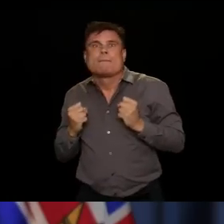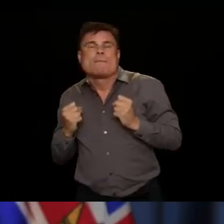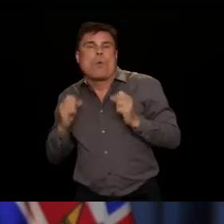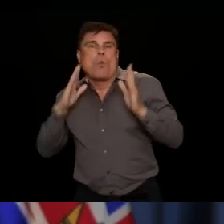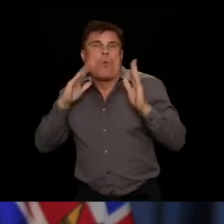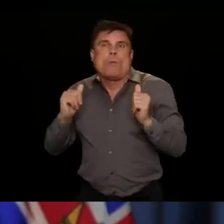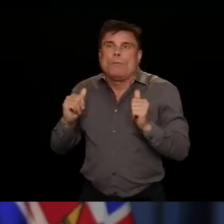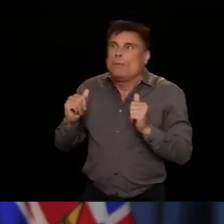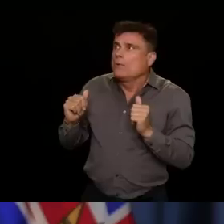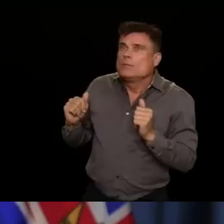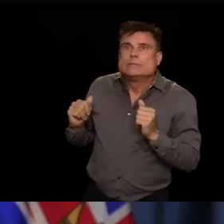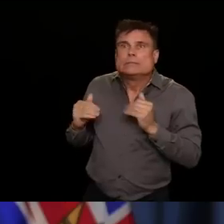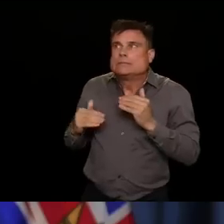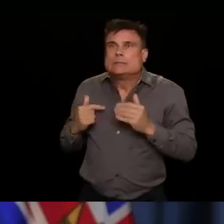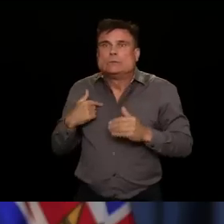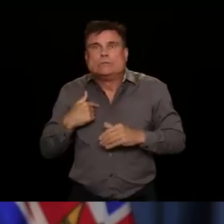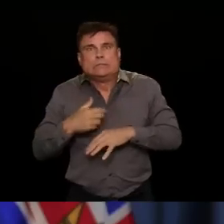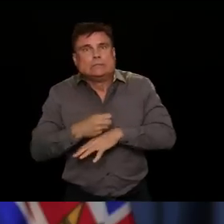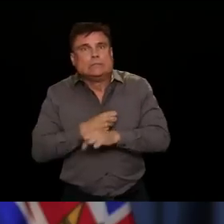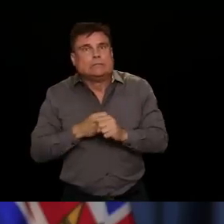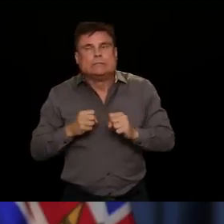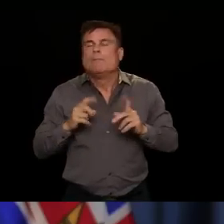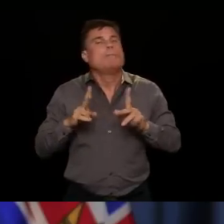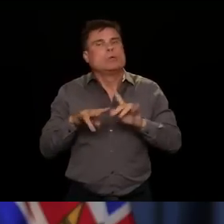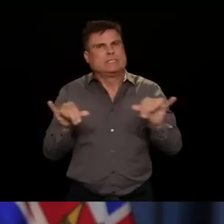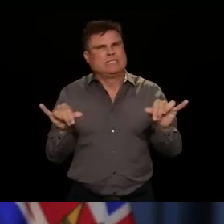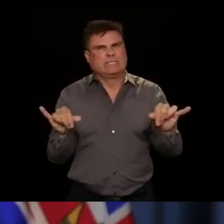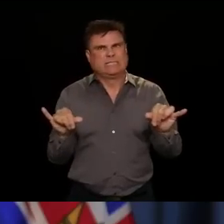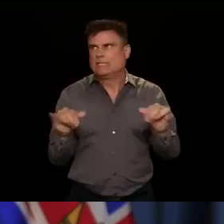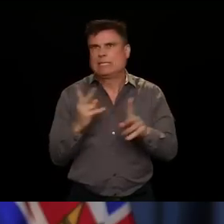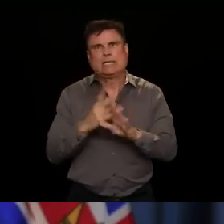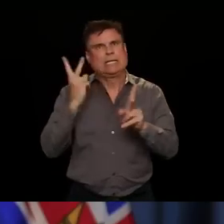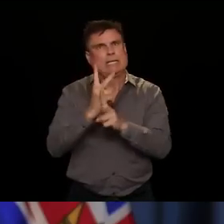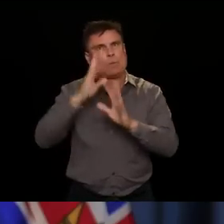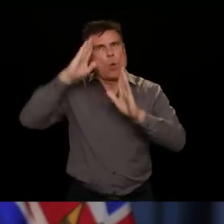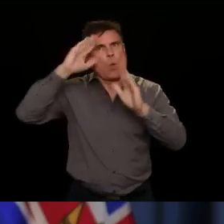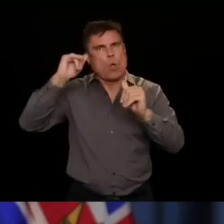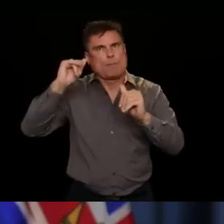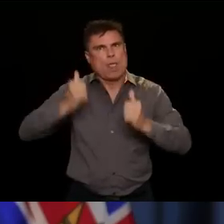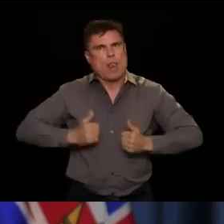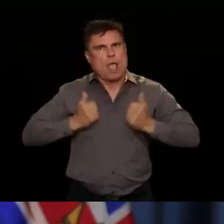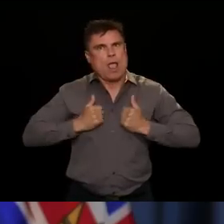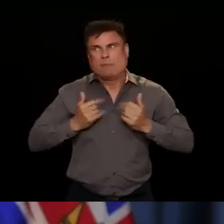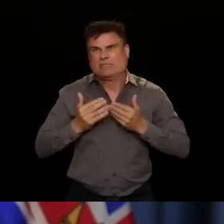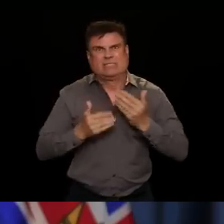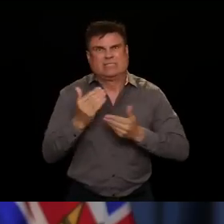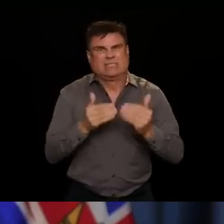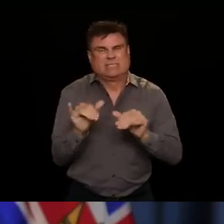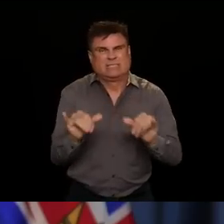the same. We are trusting each other to stop the spread. And today's result show we must continue to do